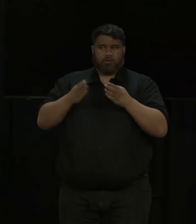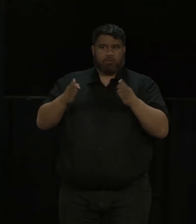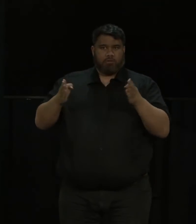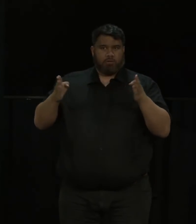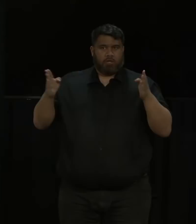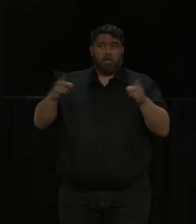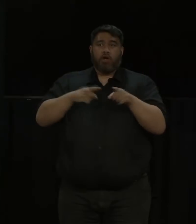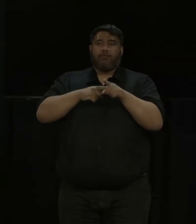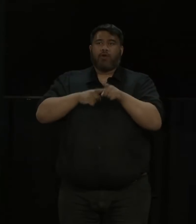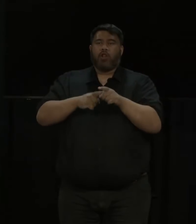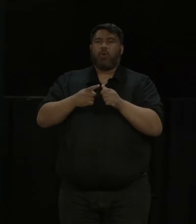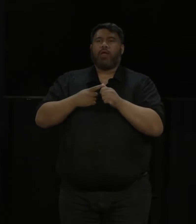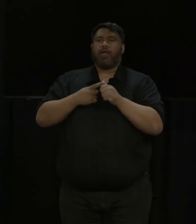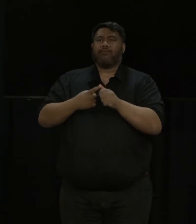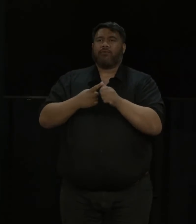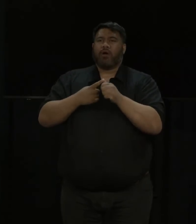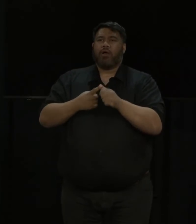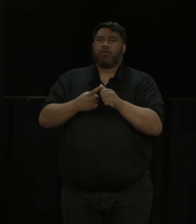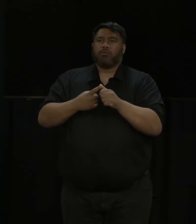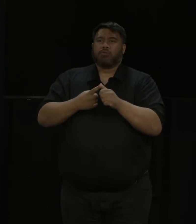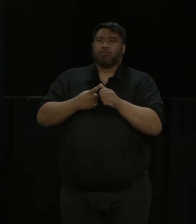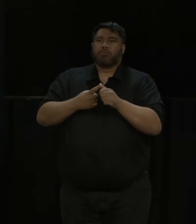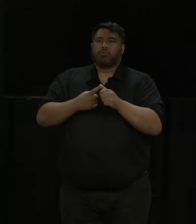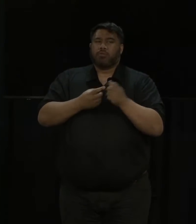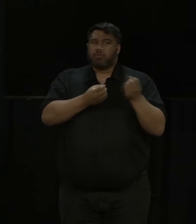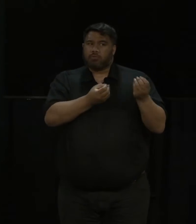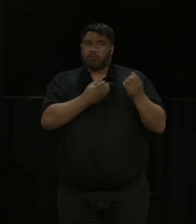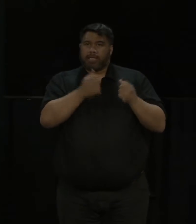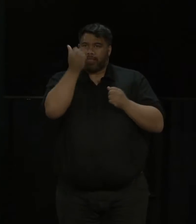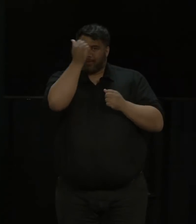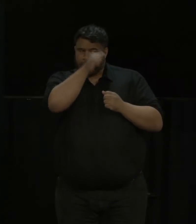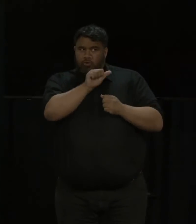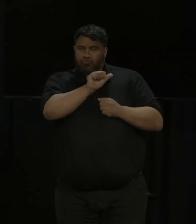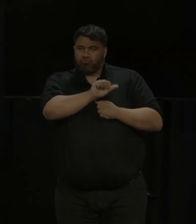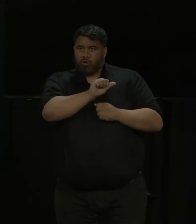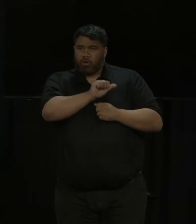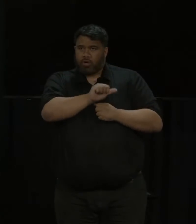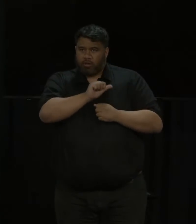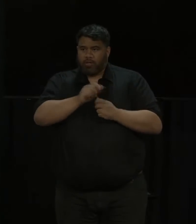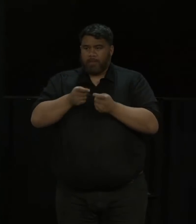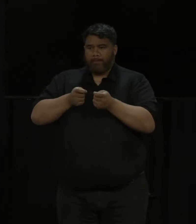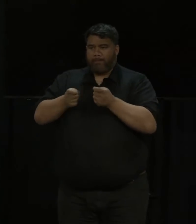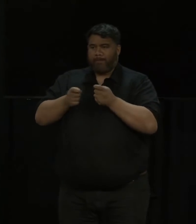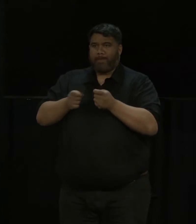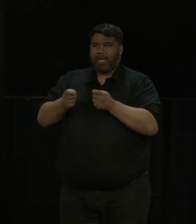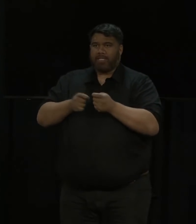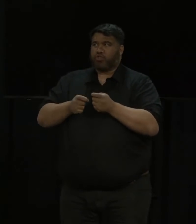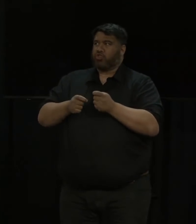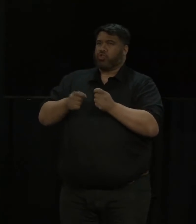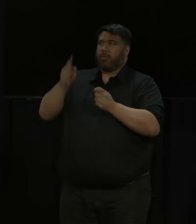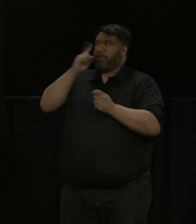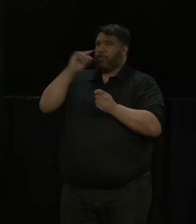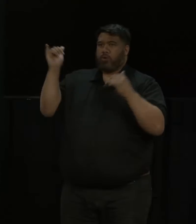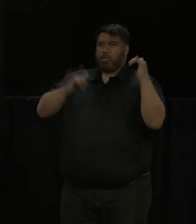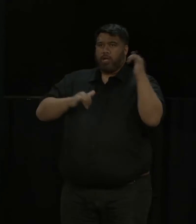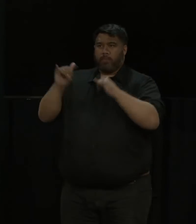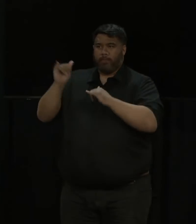That's why we're doing what we have always done and that is to